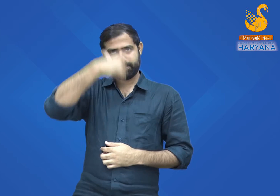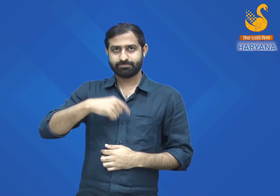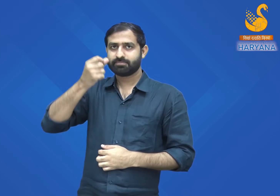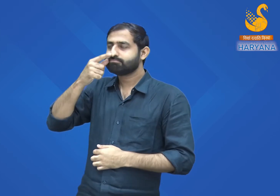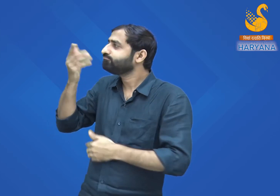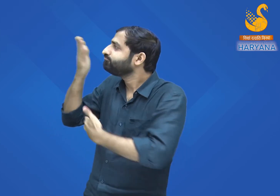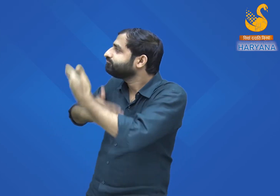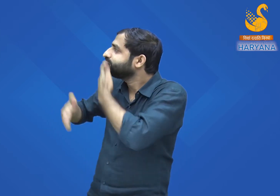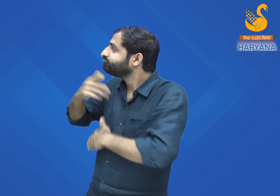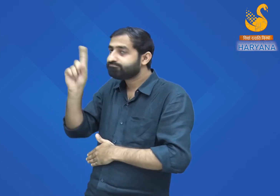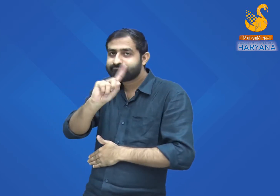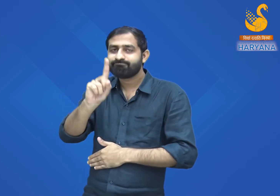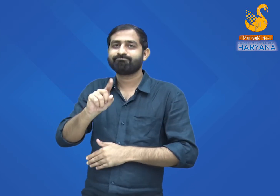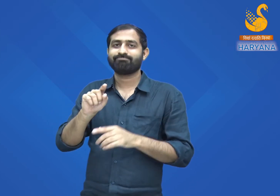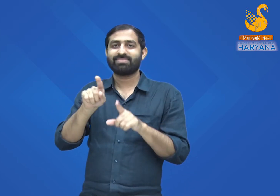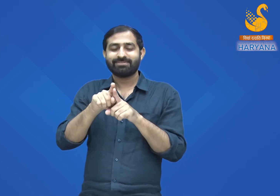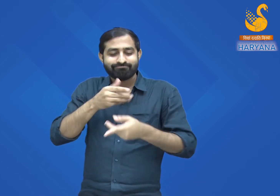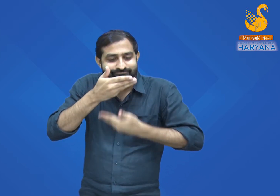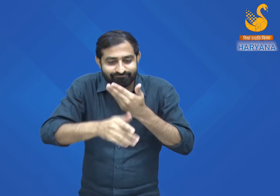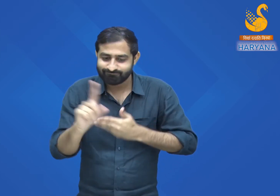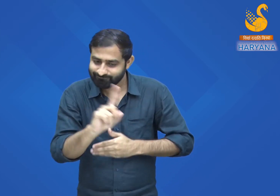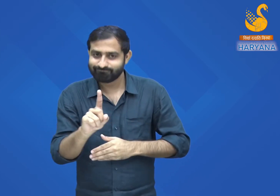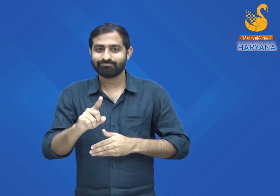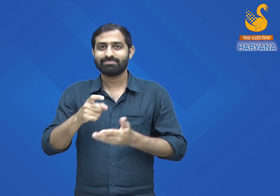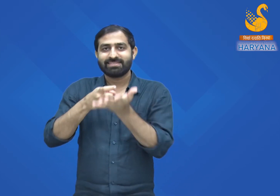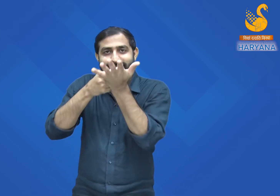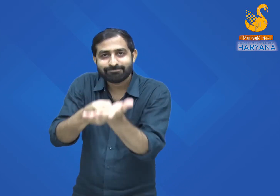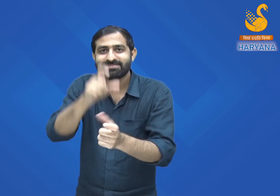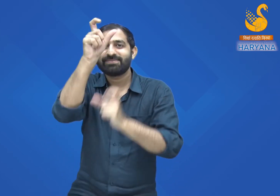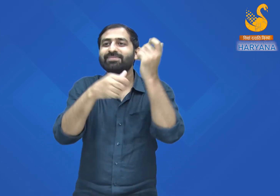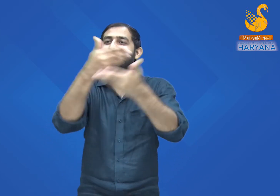Children learn family values, good manners, respect,